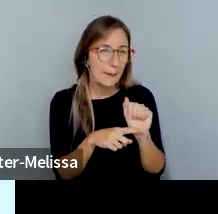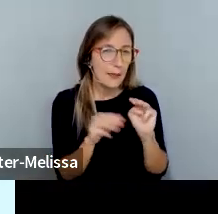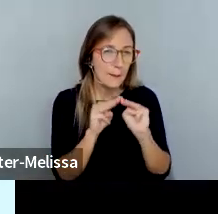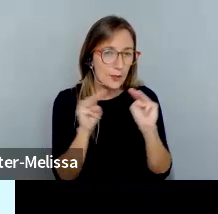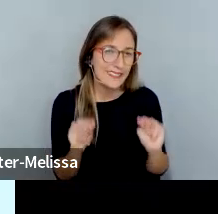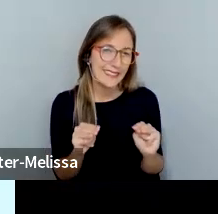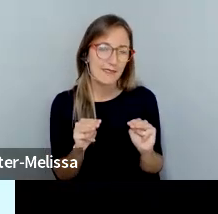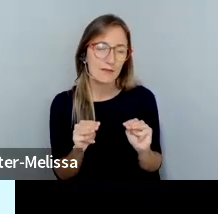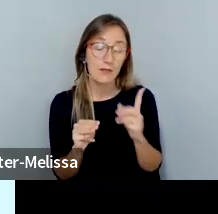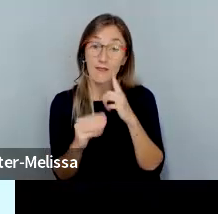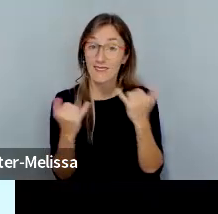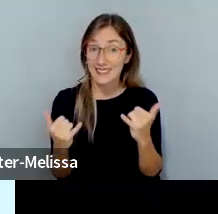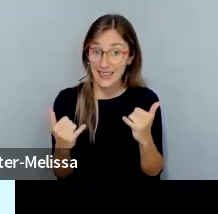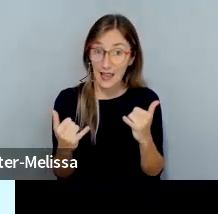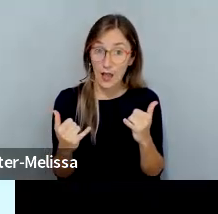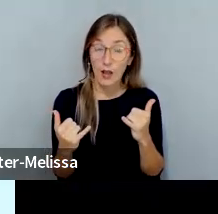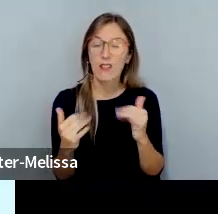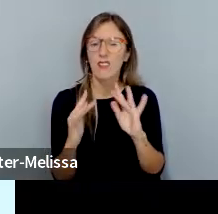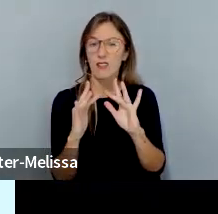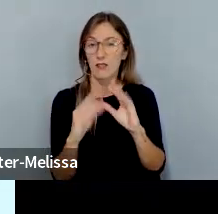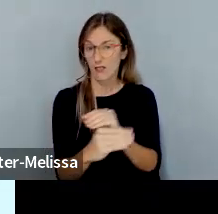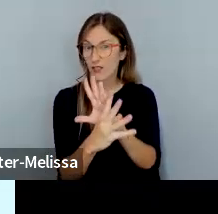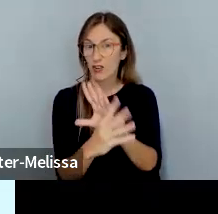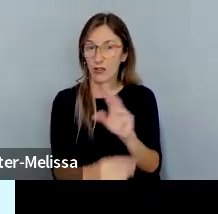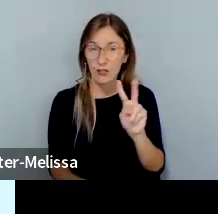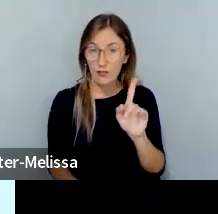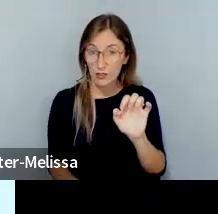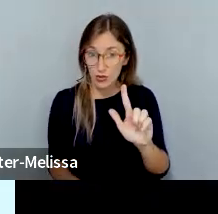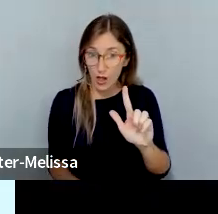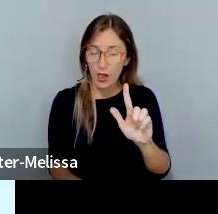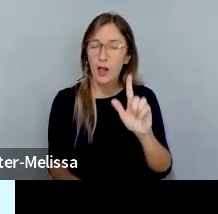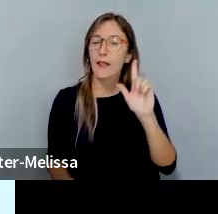the e-mail list right now from all over the country that are trying to